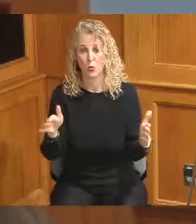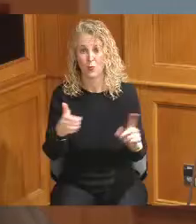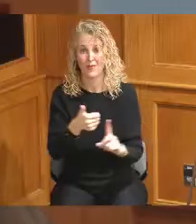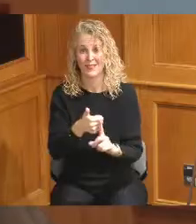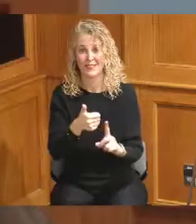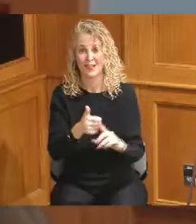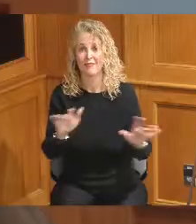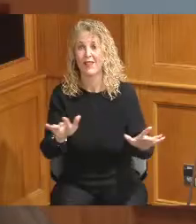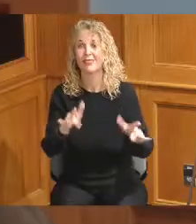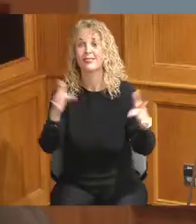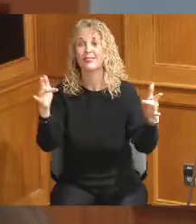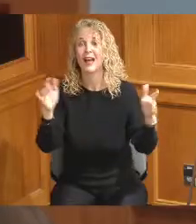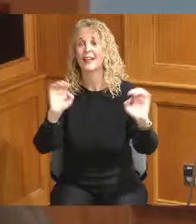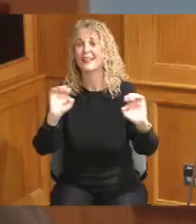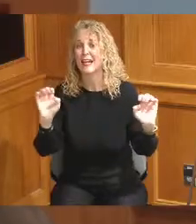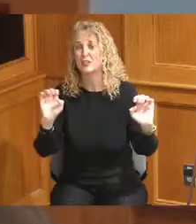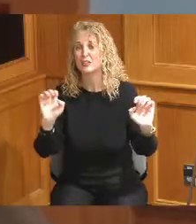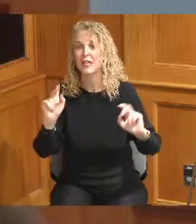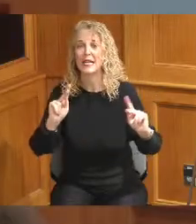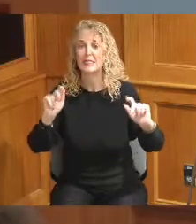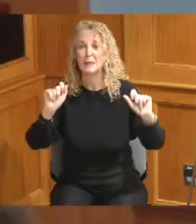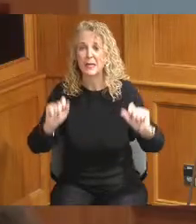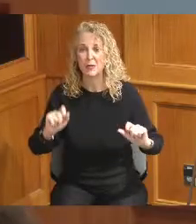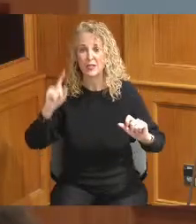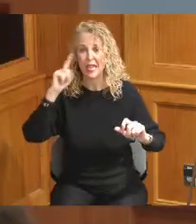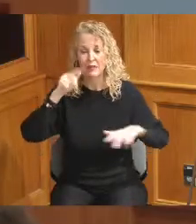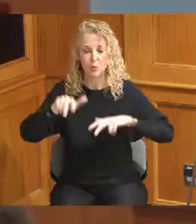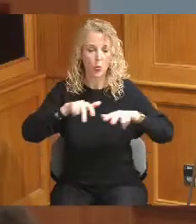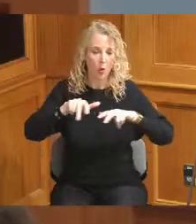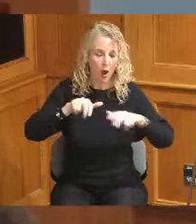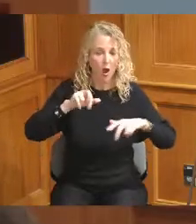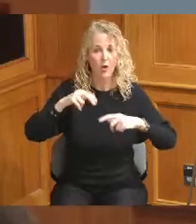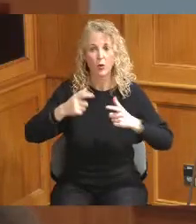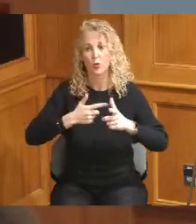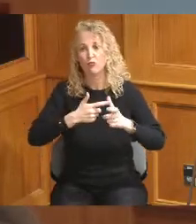exercise equipment just something to kind of get the stress out of your body a pingpong table you